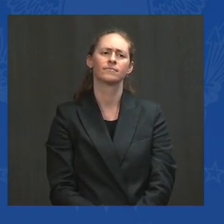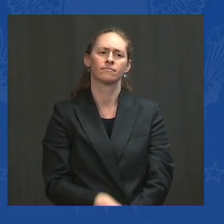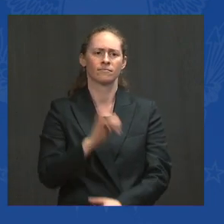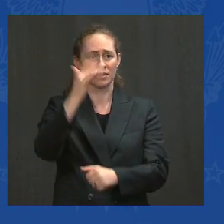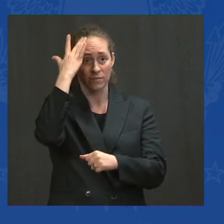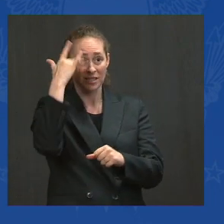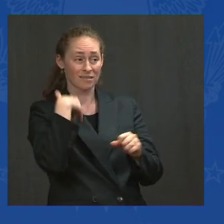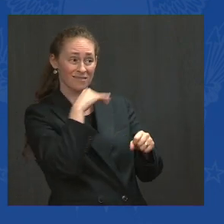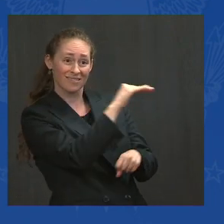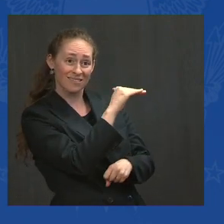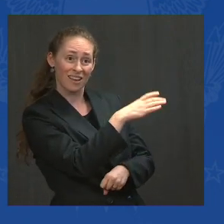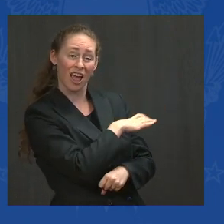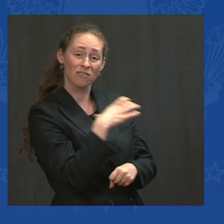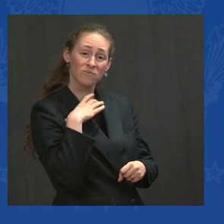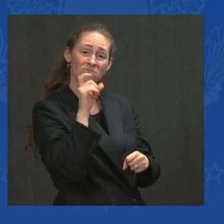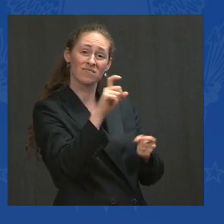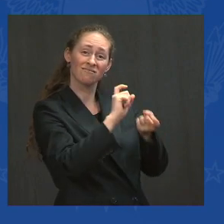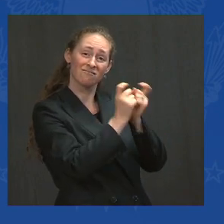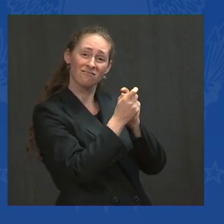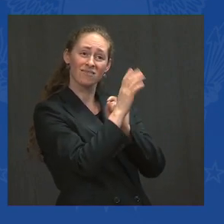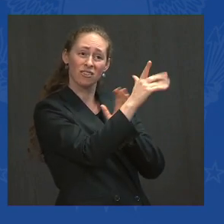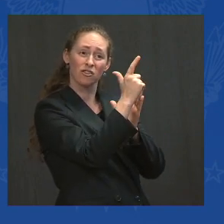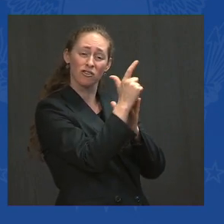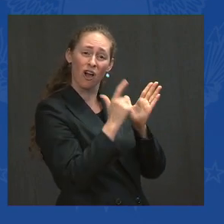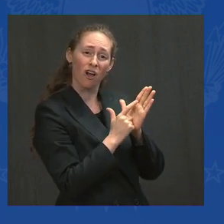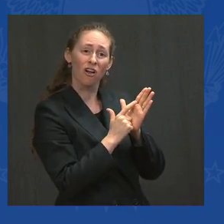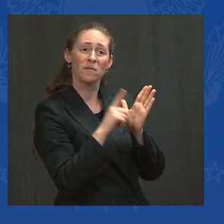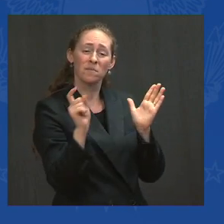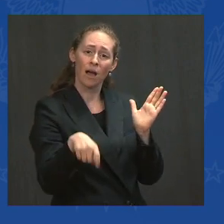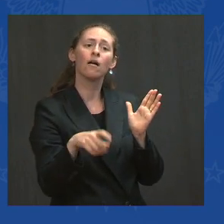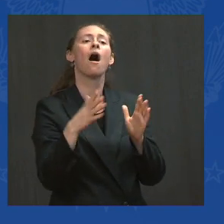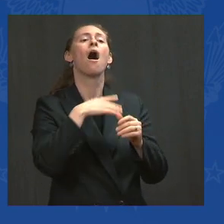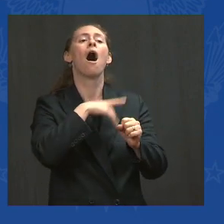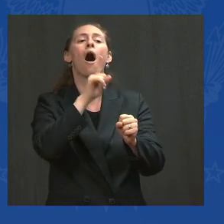But in the meantime, we can guarantee their safety, if they wish to leave, by taking them to